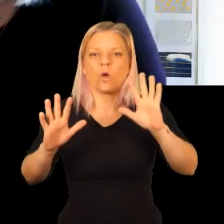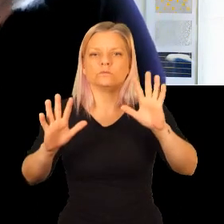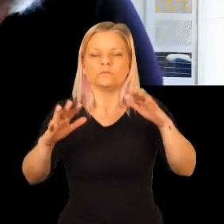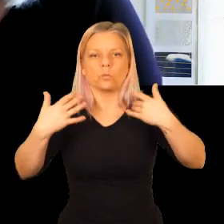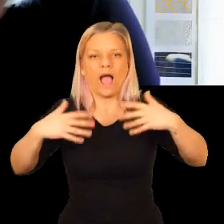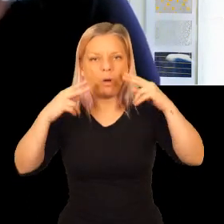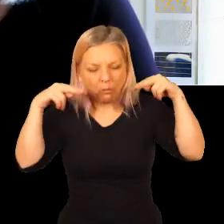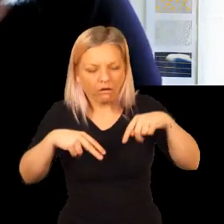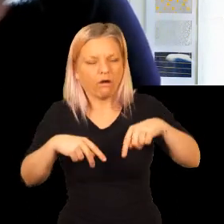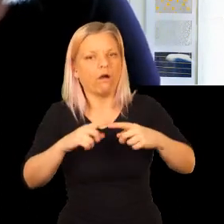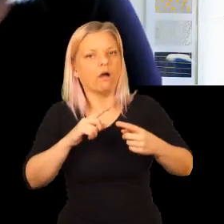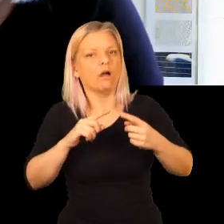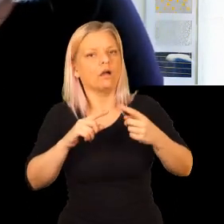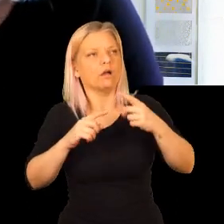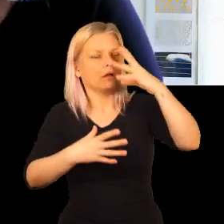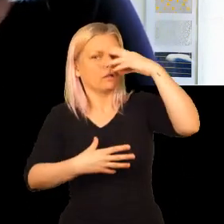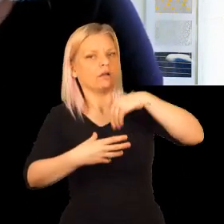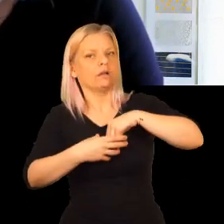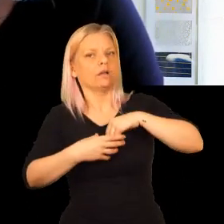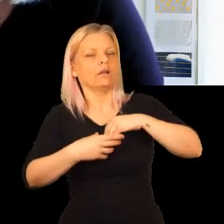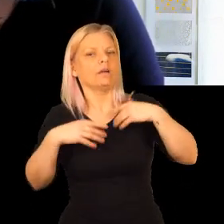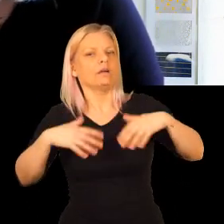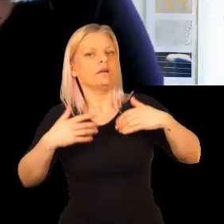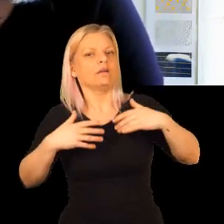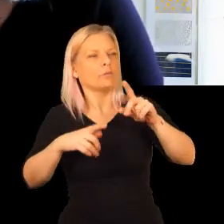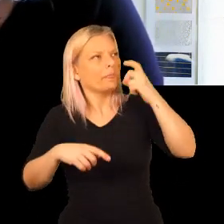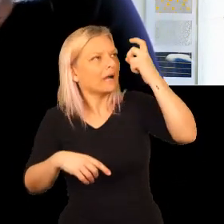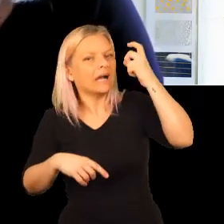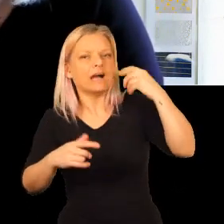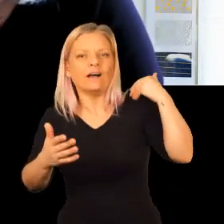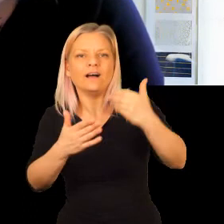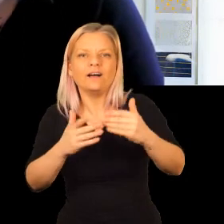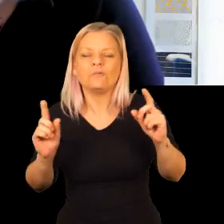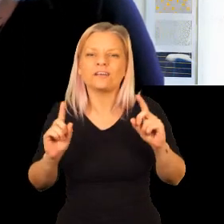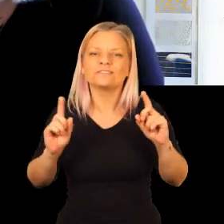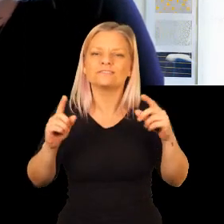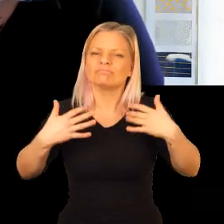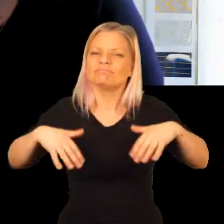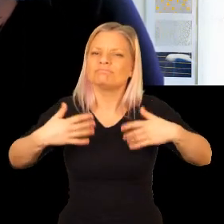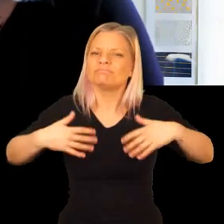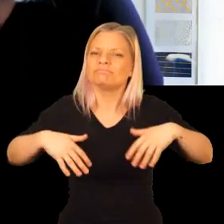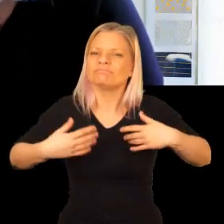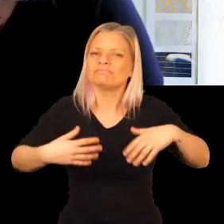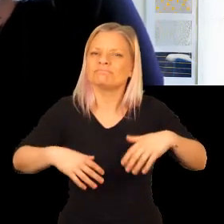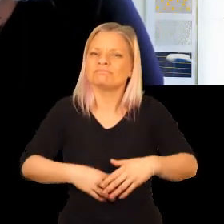rants i think they're they're a really insightful comments uh in thinking and show the depths of